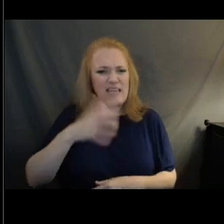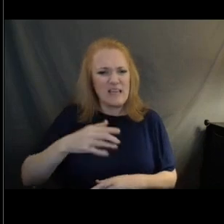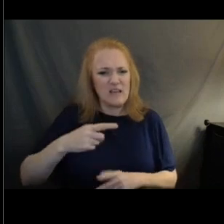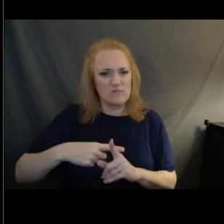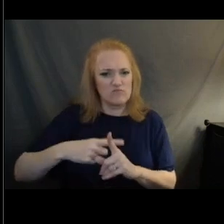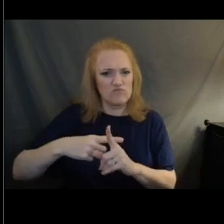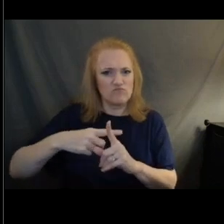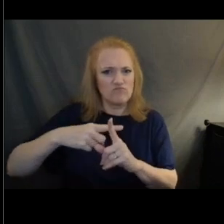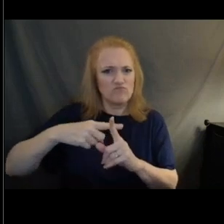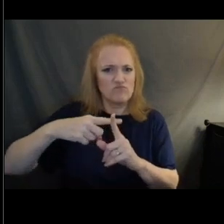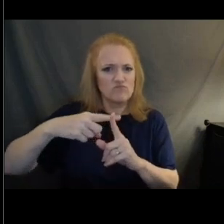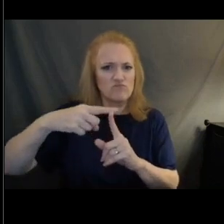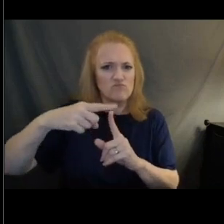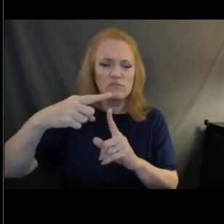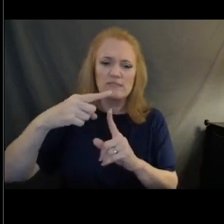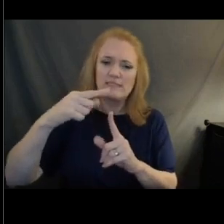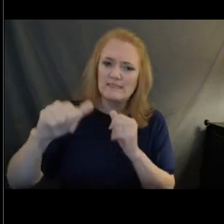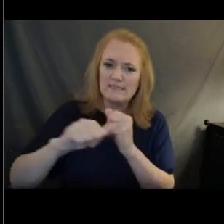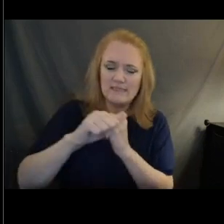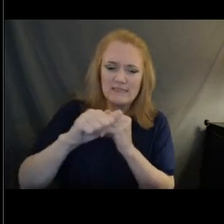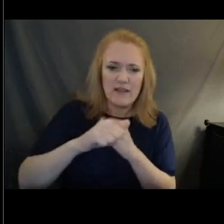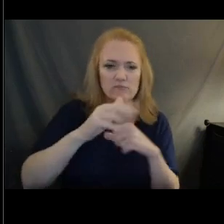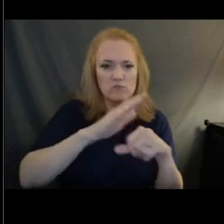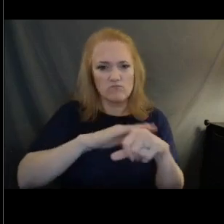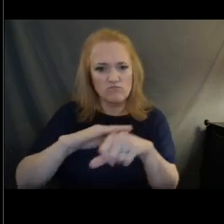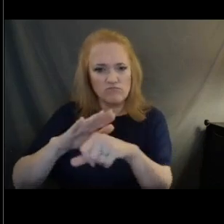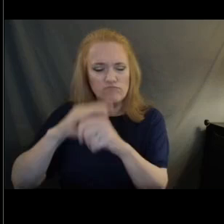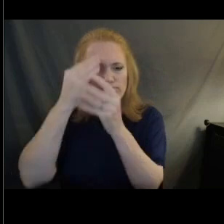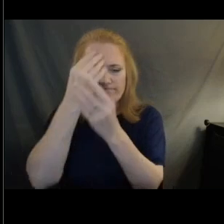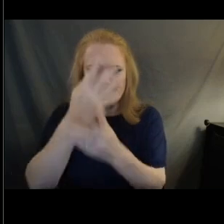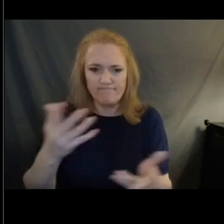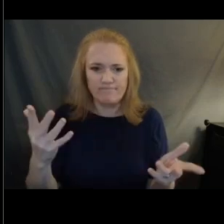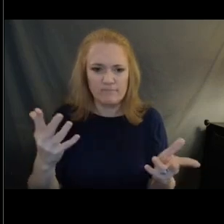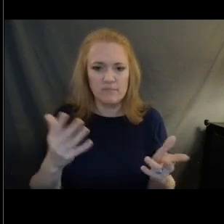at which it's extremely dangerous and warnings are issued. And then you might see a little bit